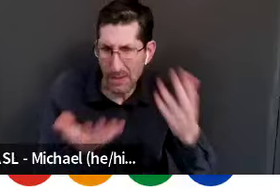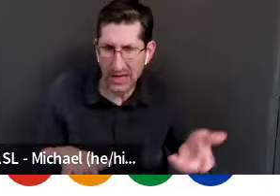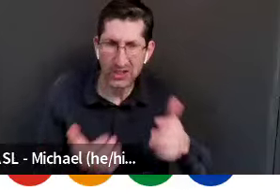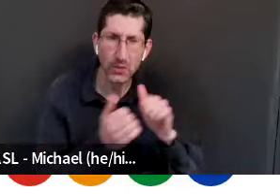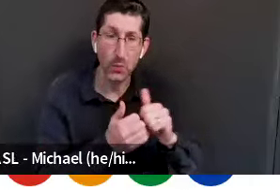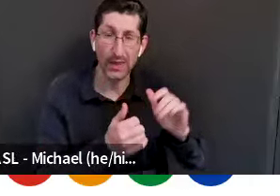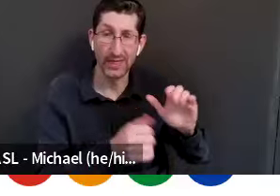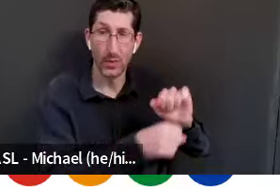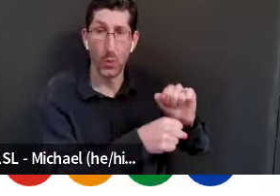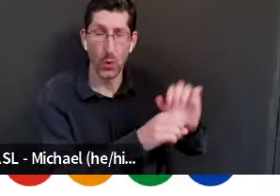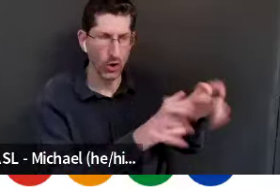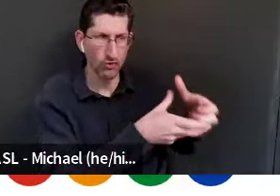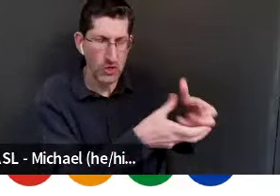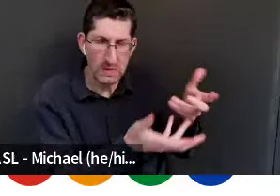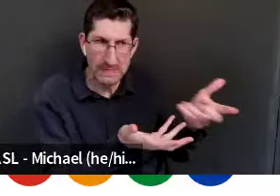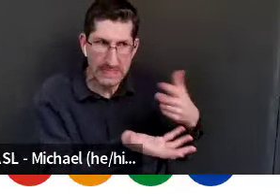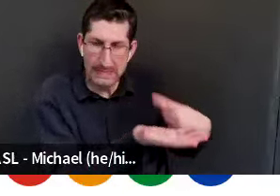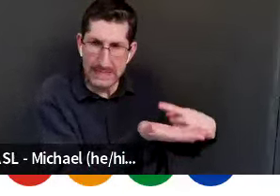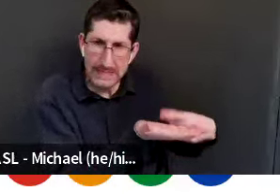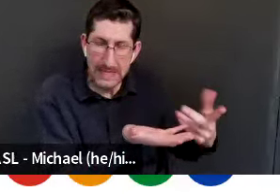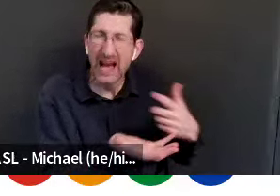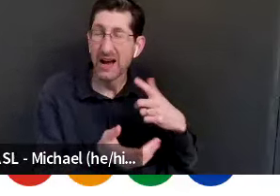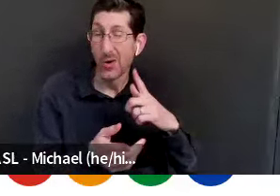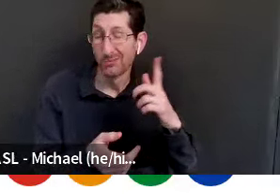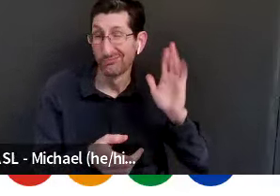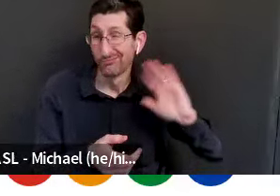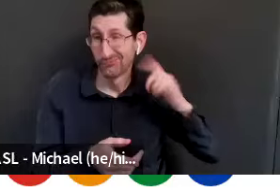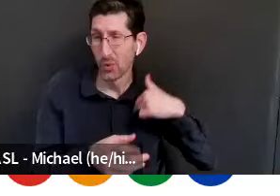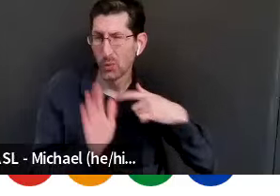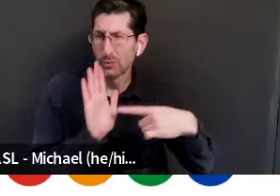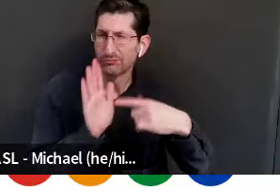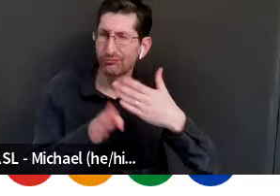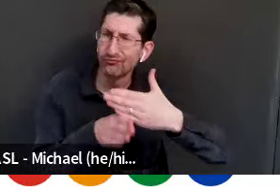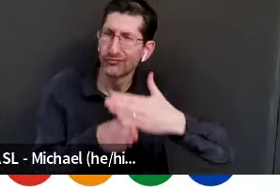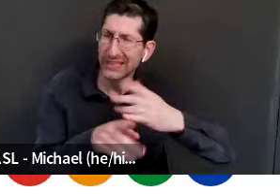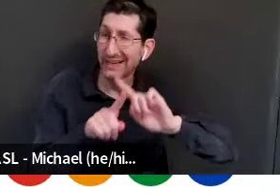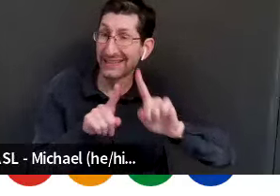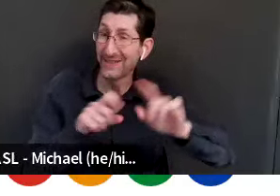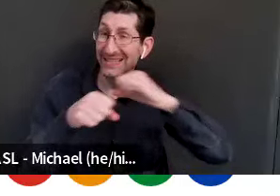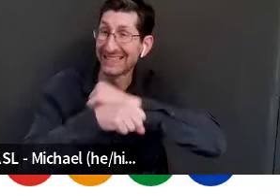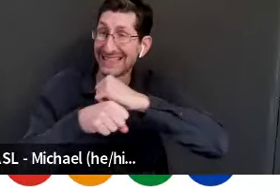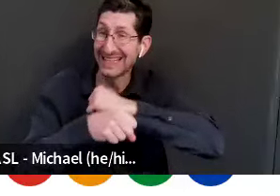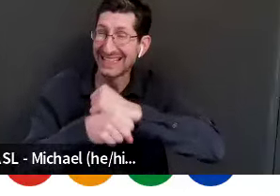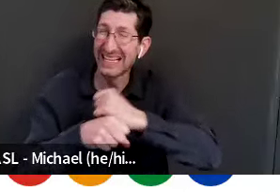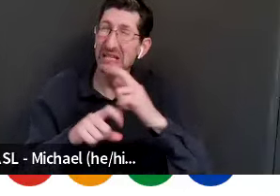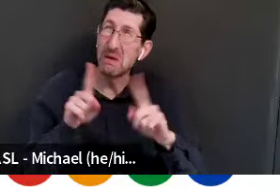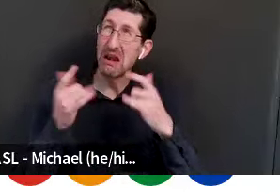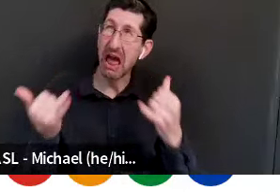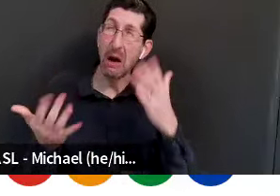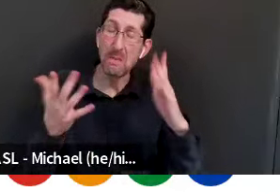GROUP GOING FORWARD. I THINK WE LOOK TO CONTINUE TO SOME STATS WE HAVE SHARED IN THE